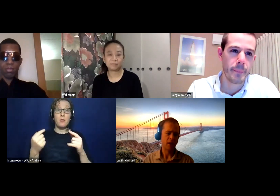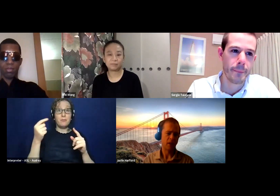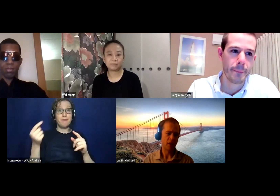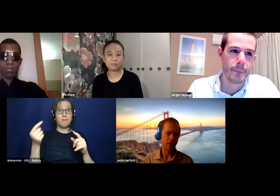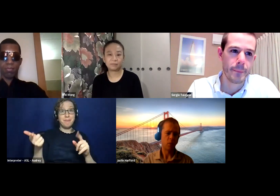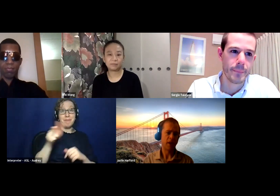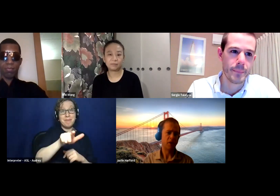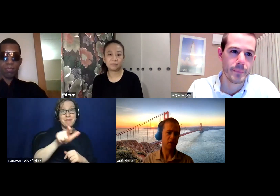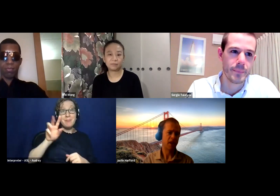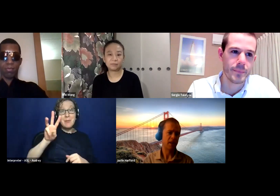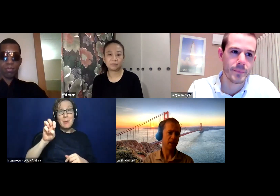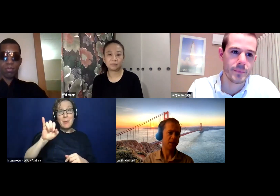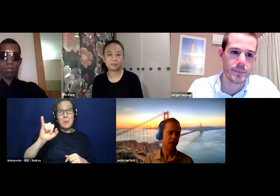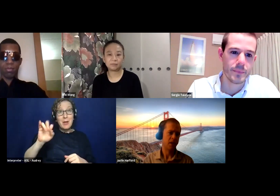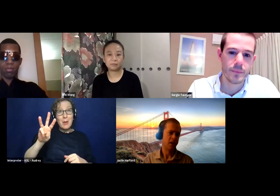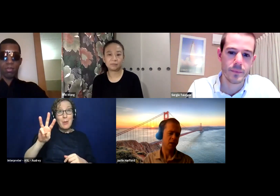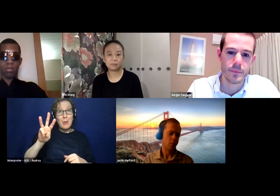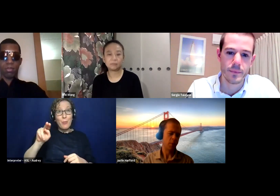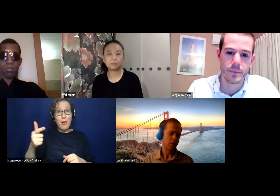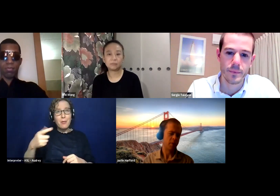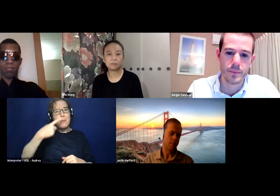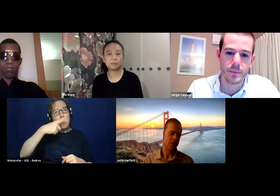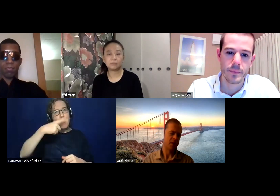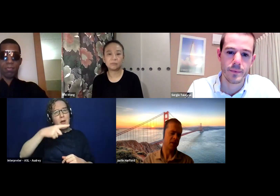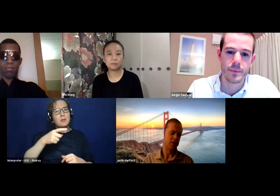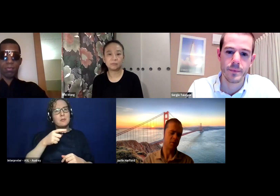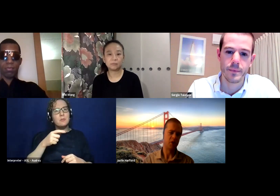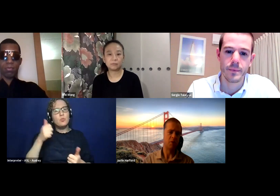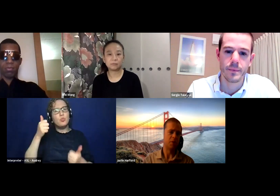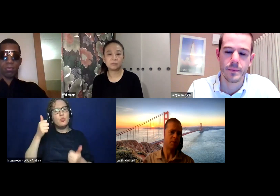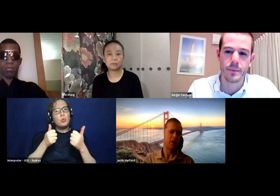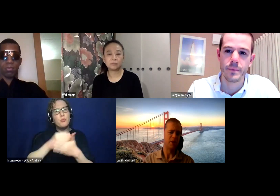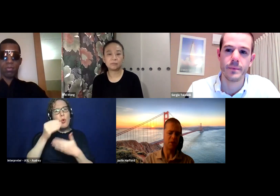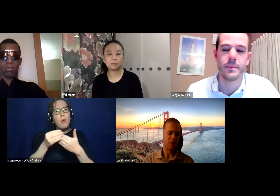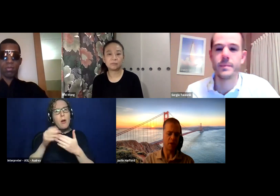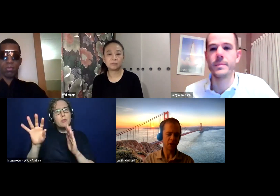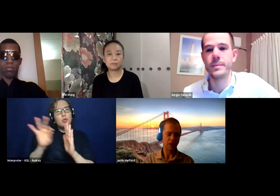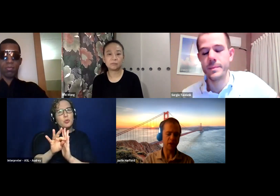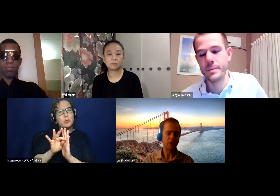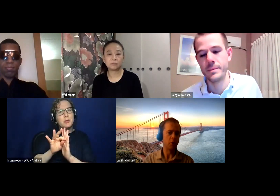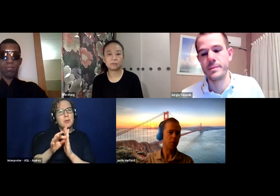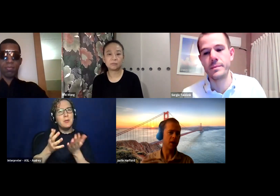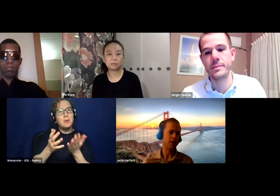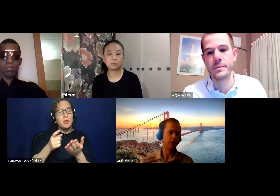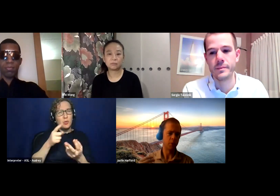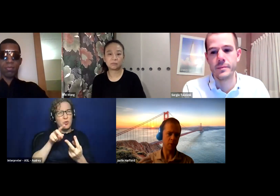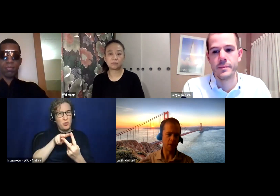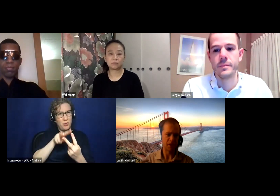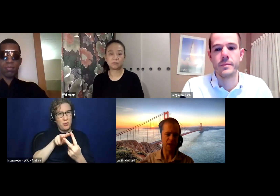Wei, could you tell us: What programs did you choose? You actually did two different programs